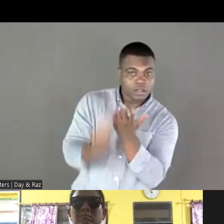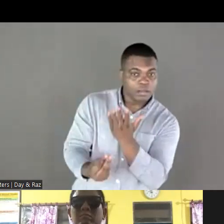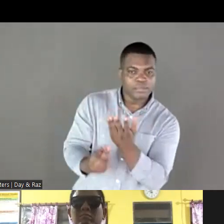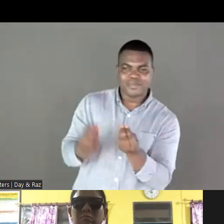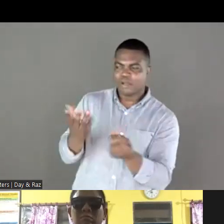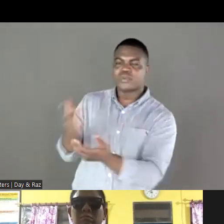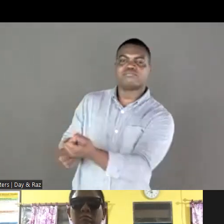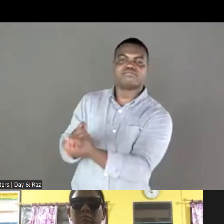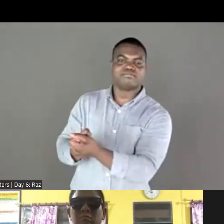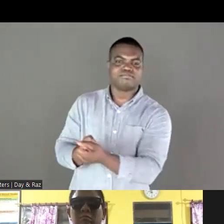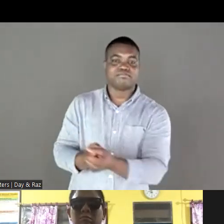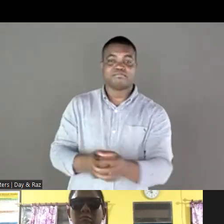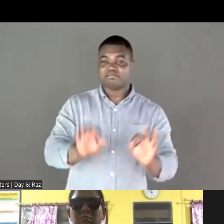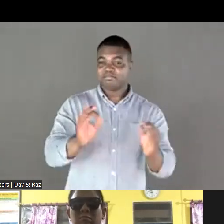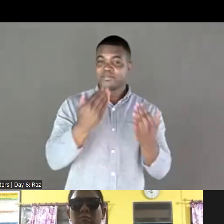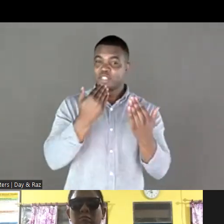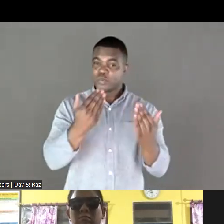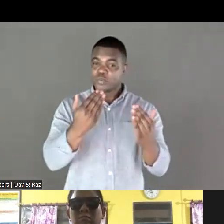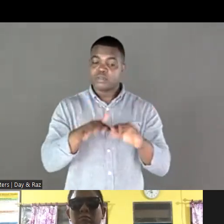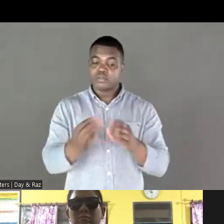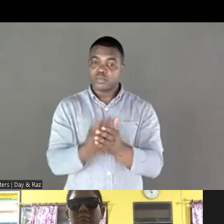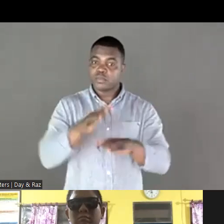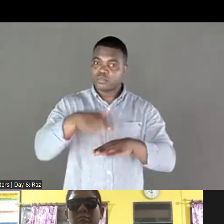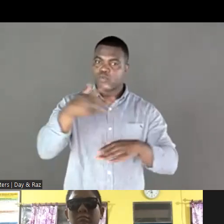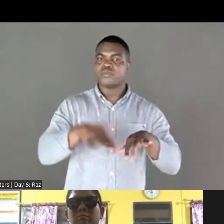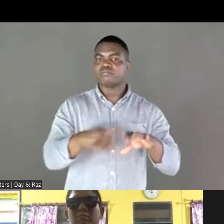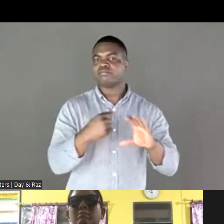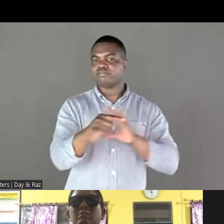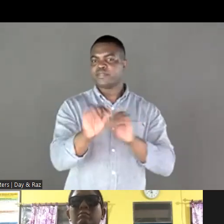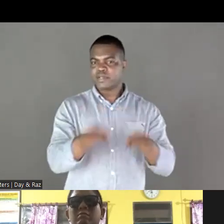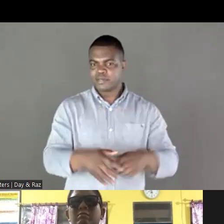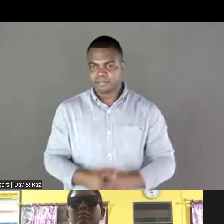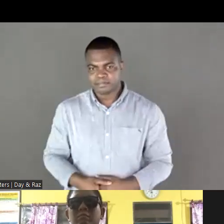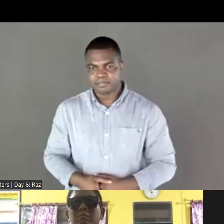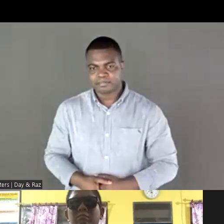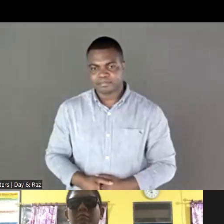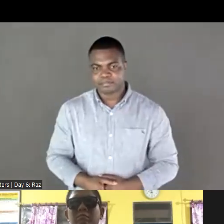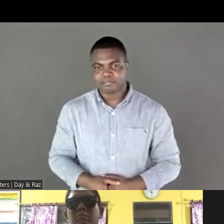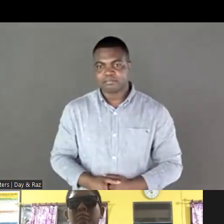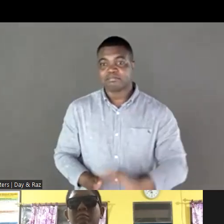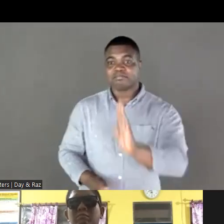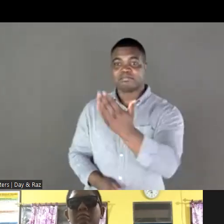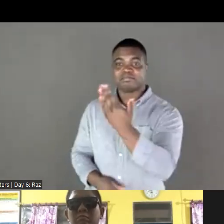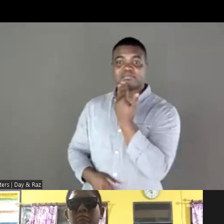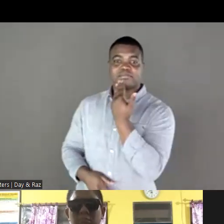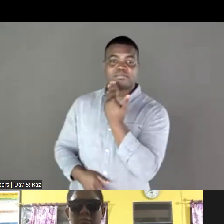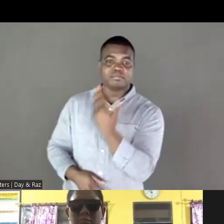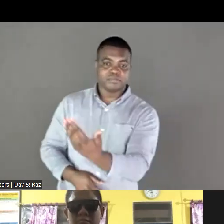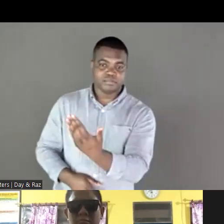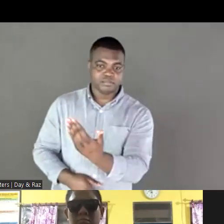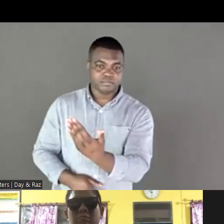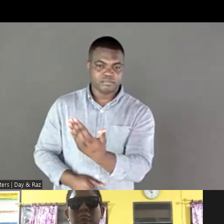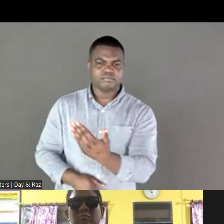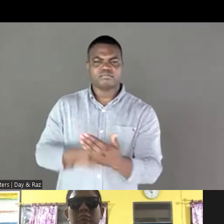study, and for emphasizing how important it is to invest in the capacity building of op eds to